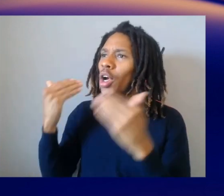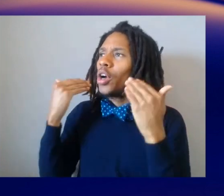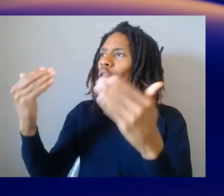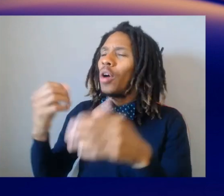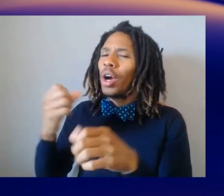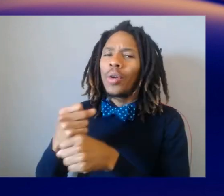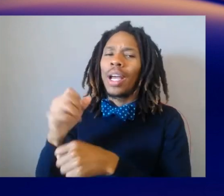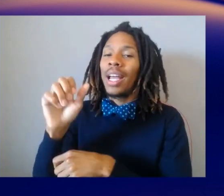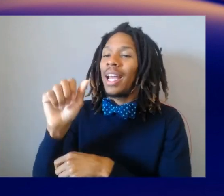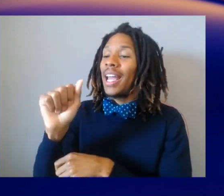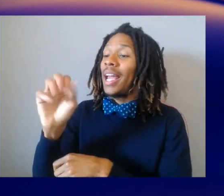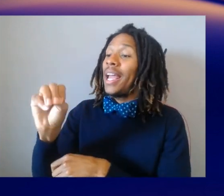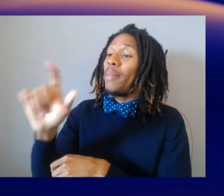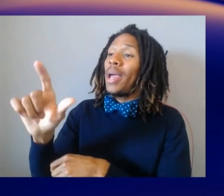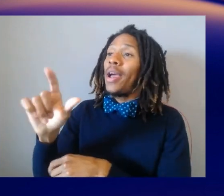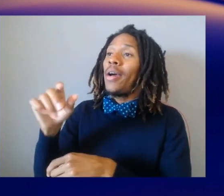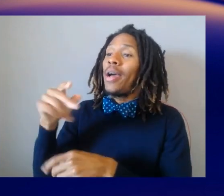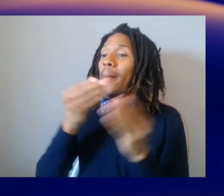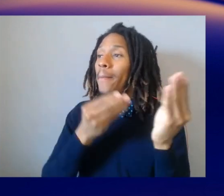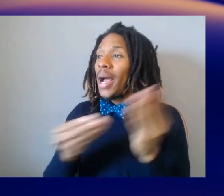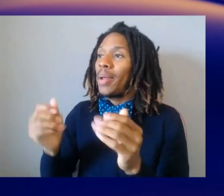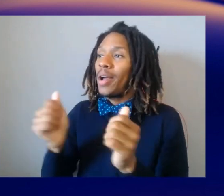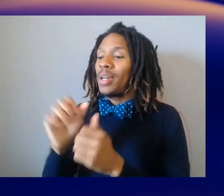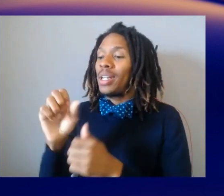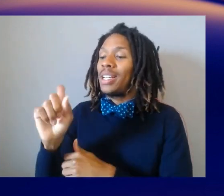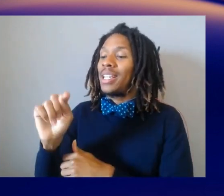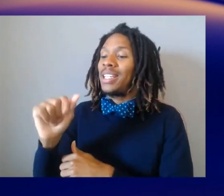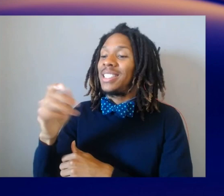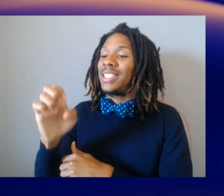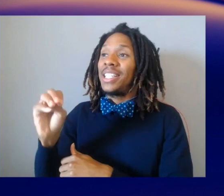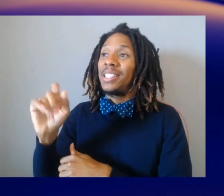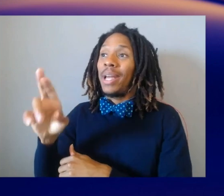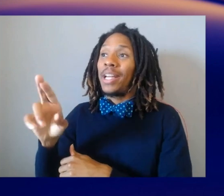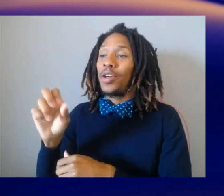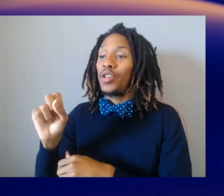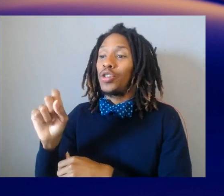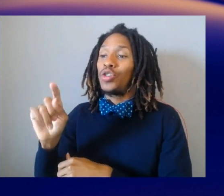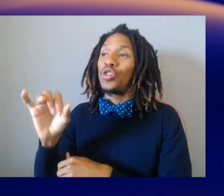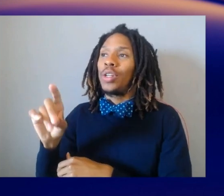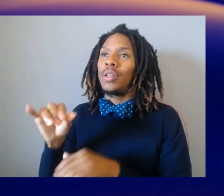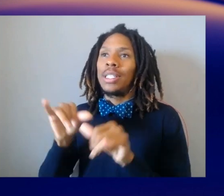today with SageMaker Studio and stick around for more great content. We'll be right bac